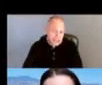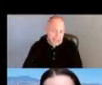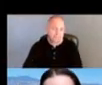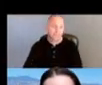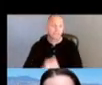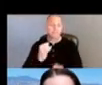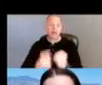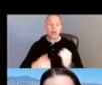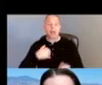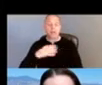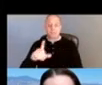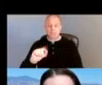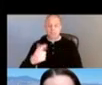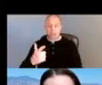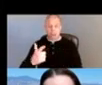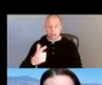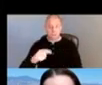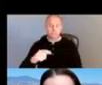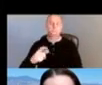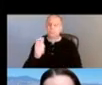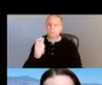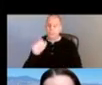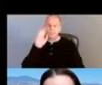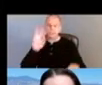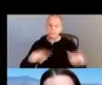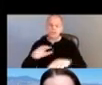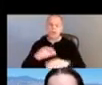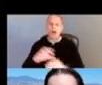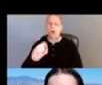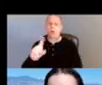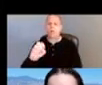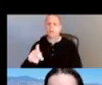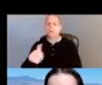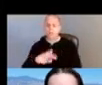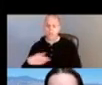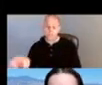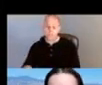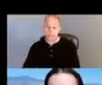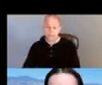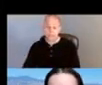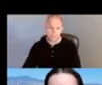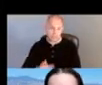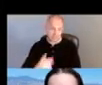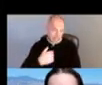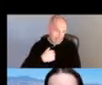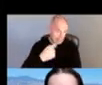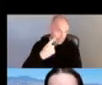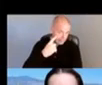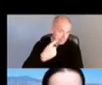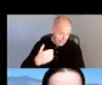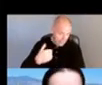series. You can check it all out on ODEP's web site. I believe there's a link in the chat.